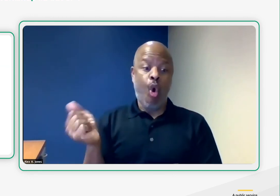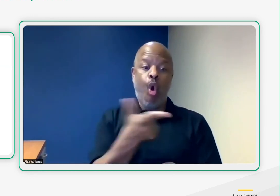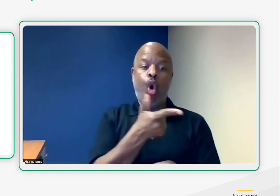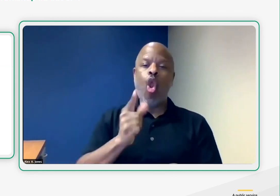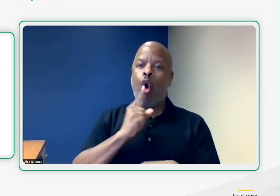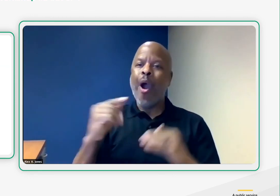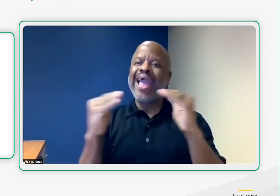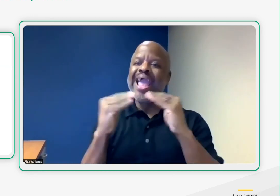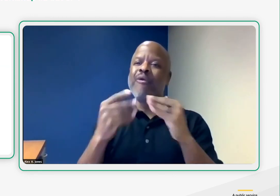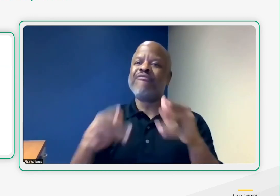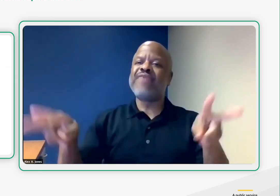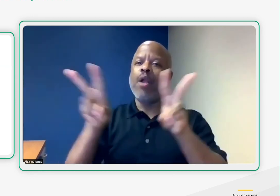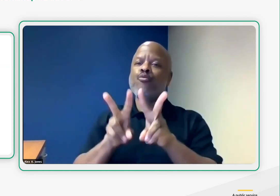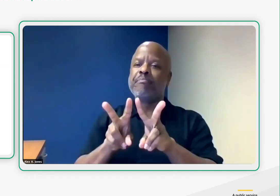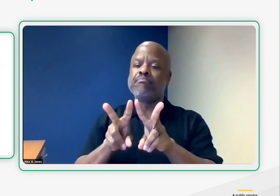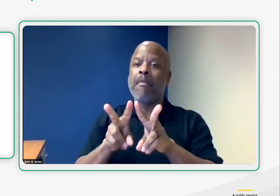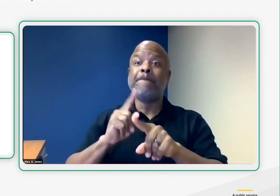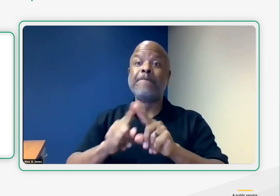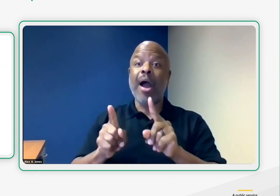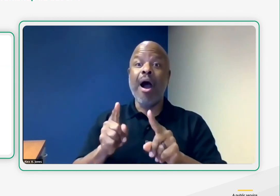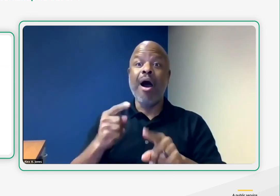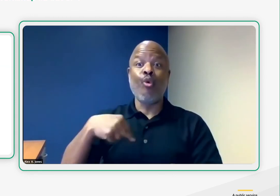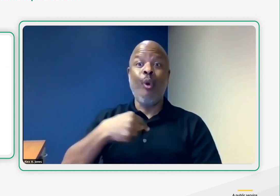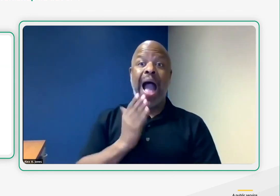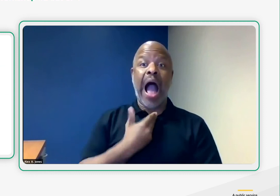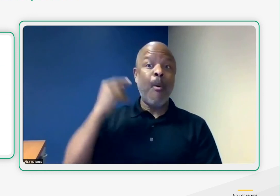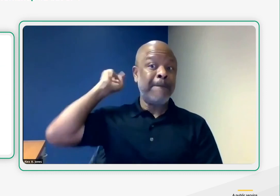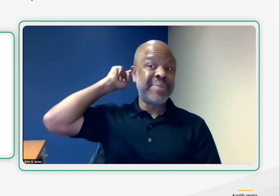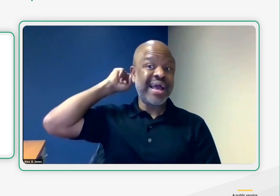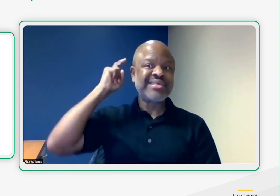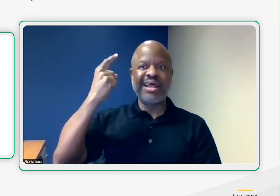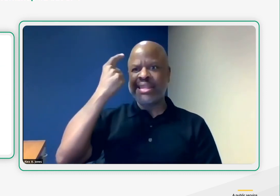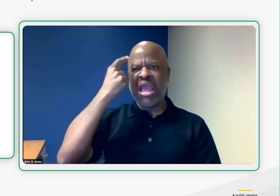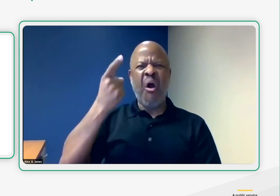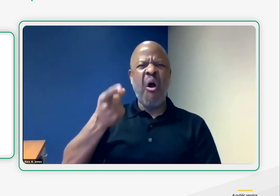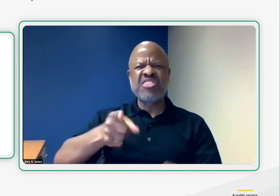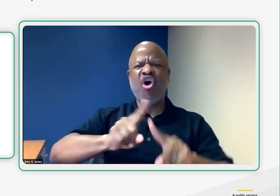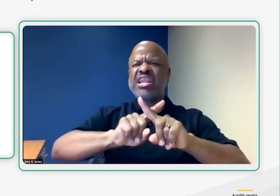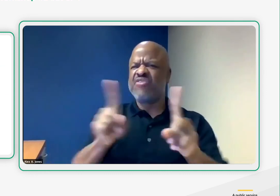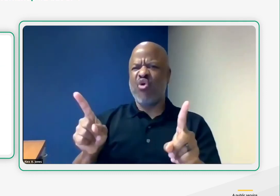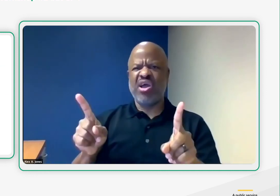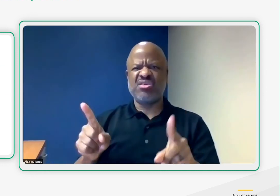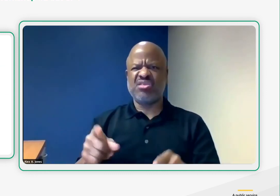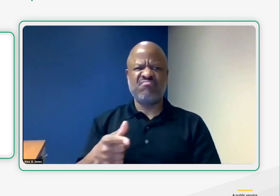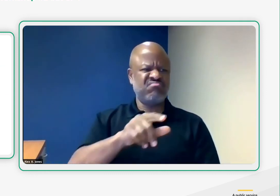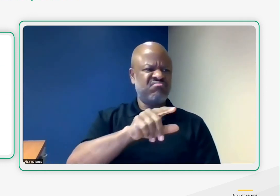they all have equal value. But the way that our mind thinks, our mind thinks they're different.